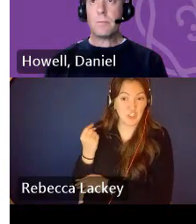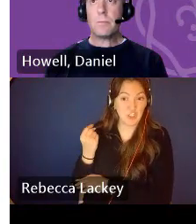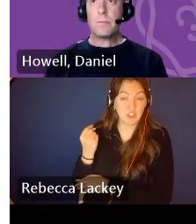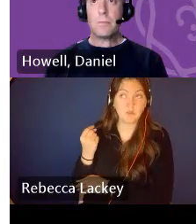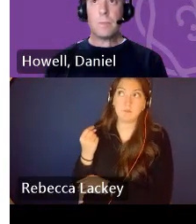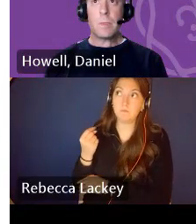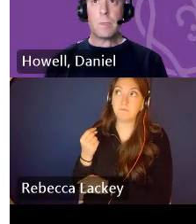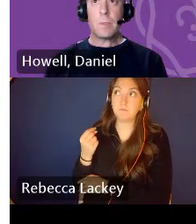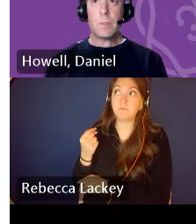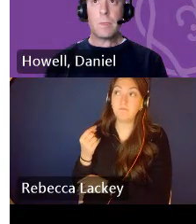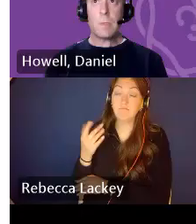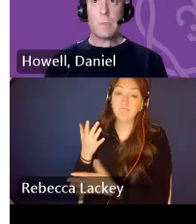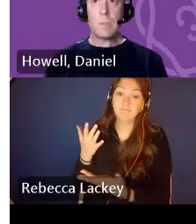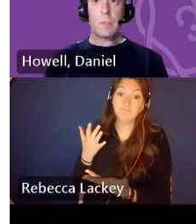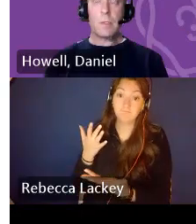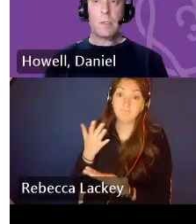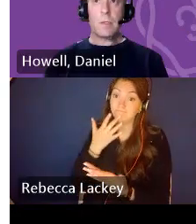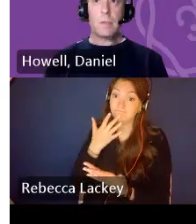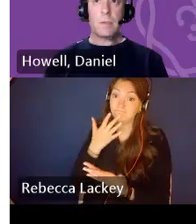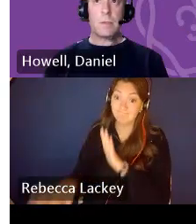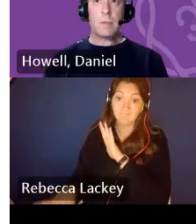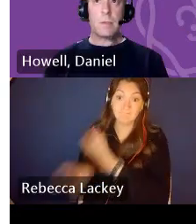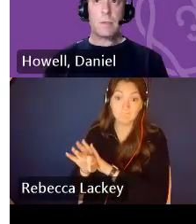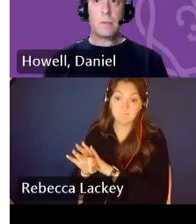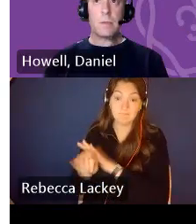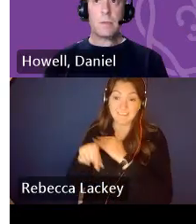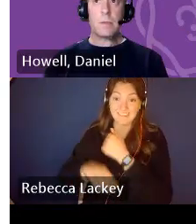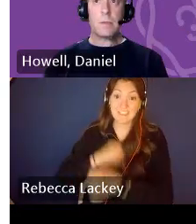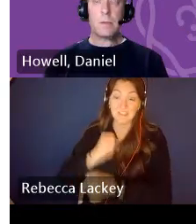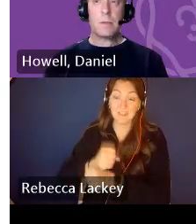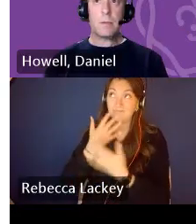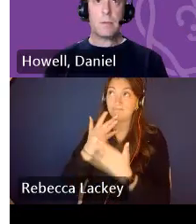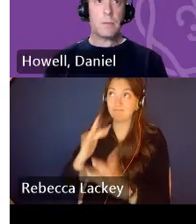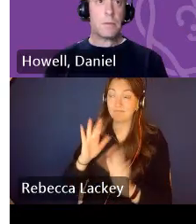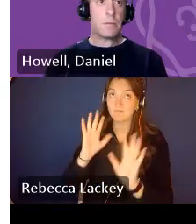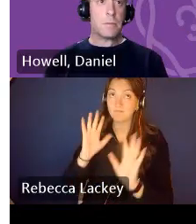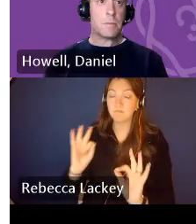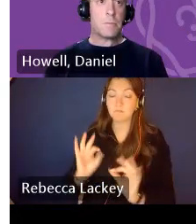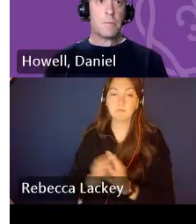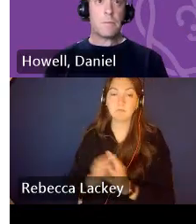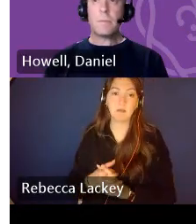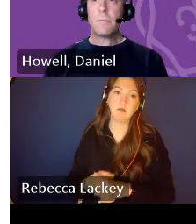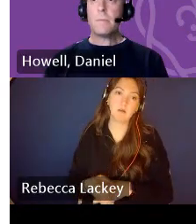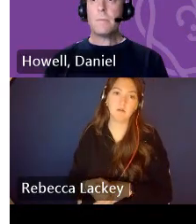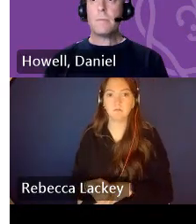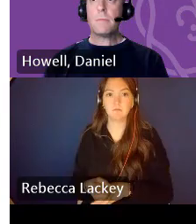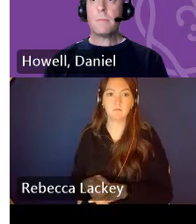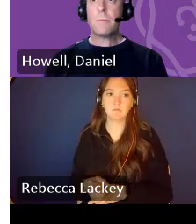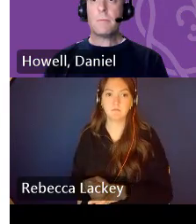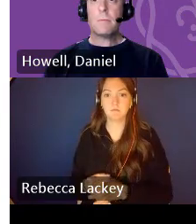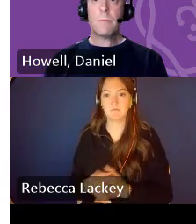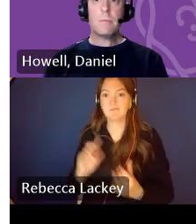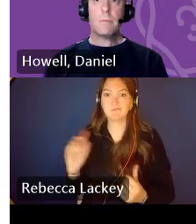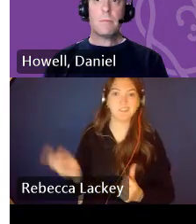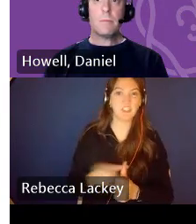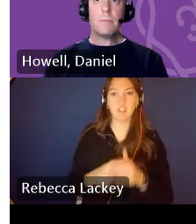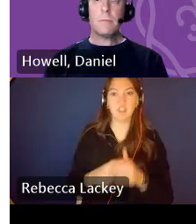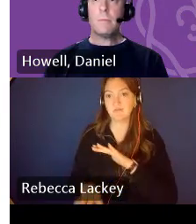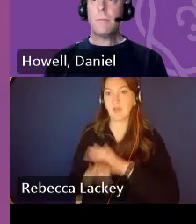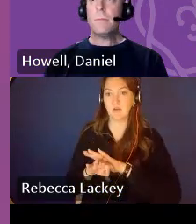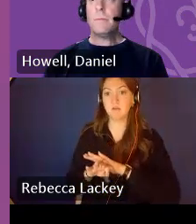uh fortunately selected earlier this year. It was at least um initially selected by the